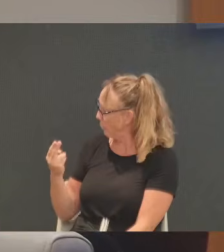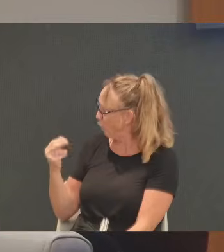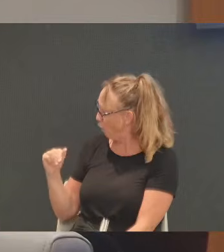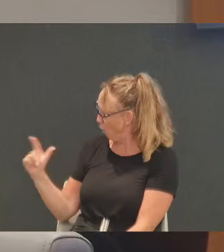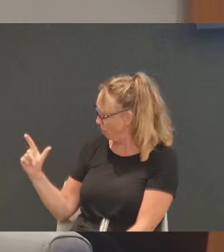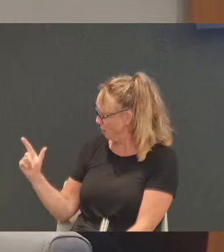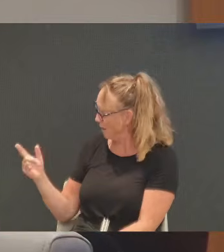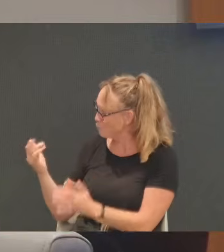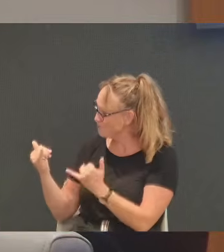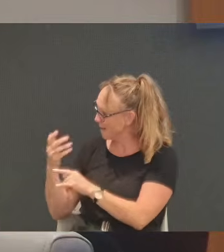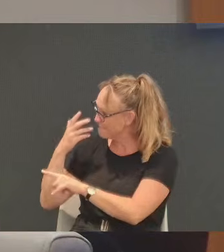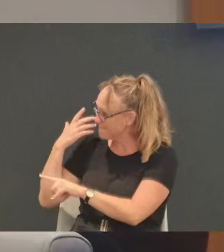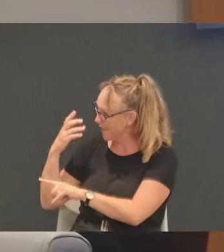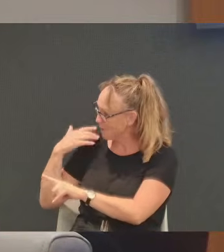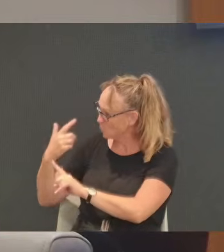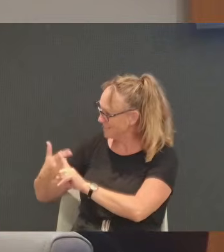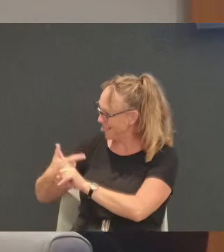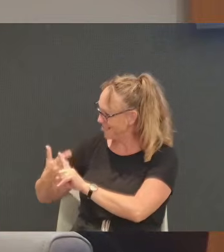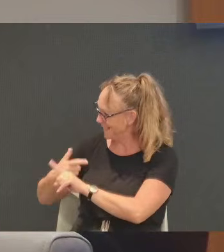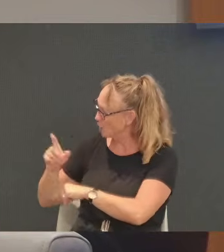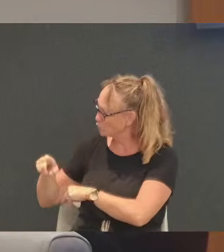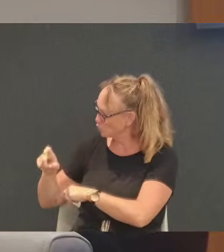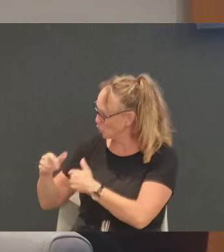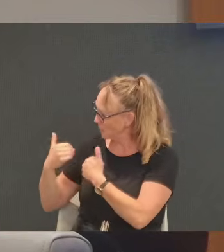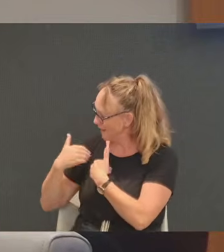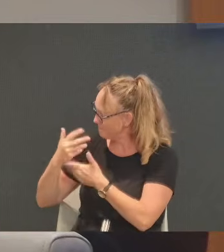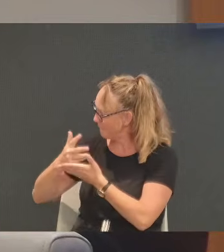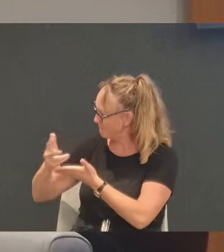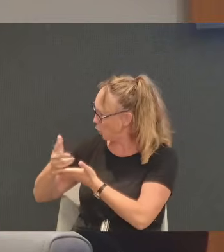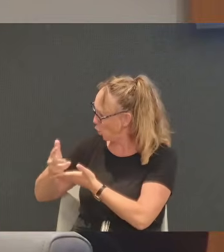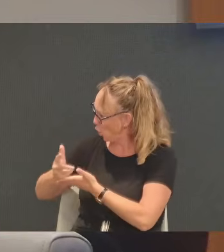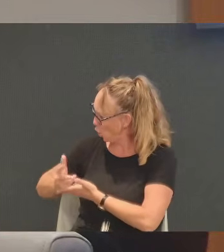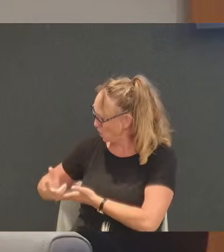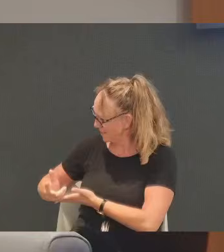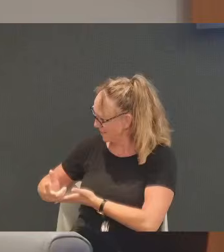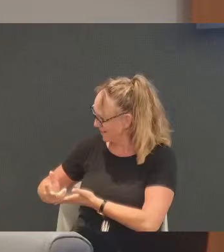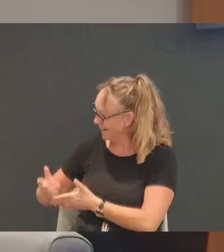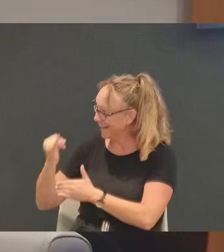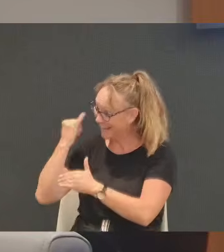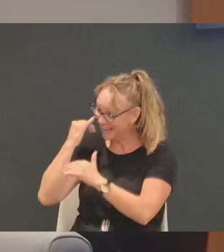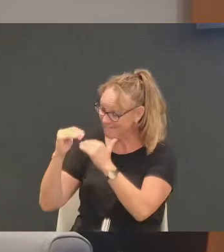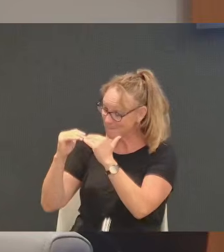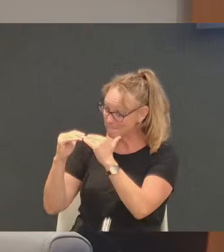required to maintain a certain level of parking. if that parking drops below that level, there is